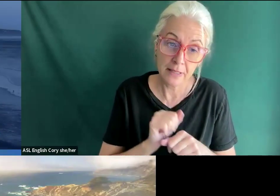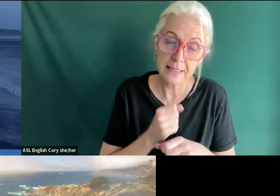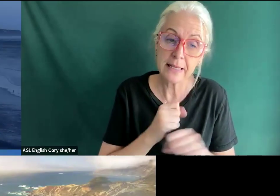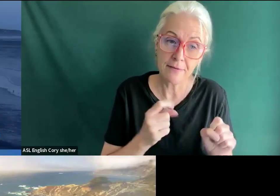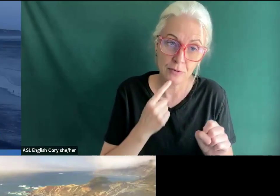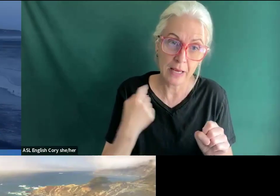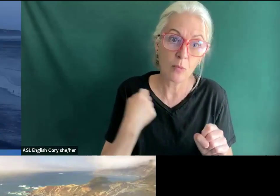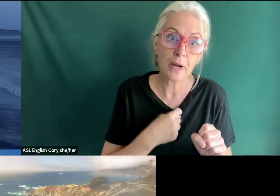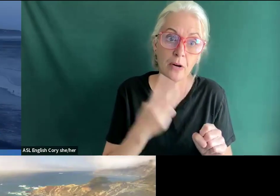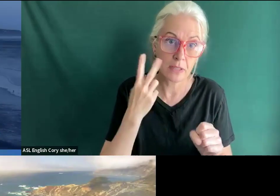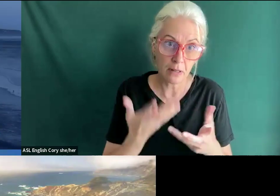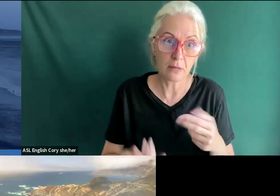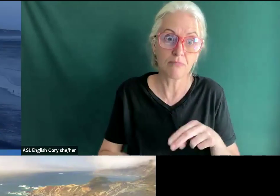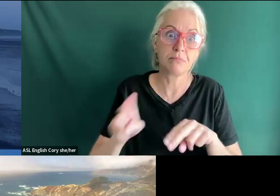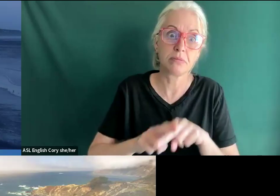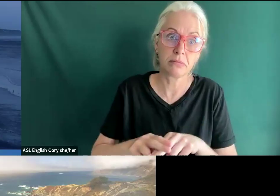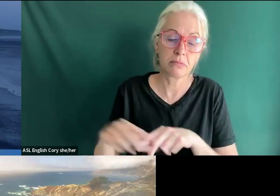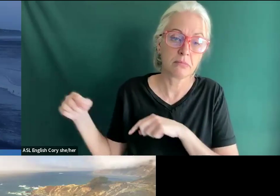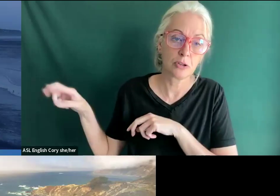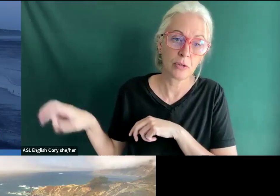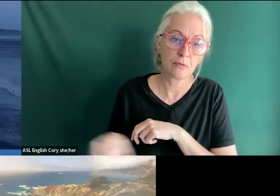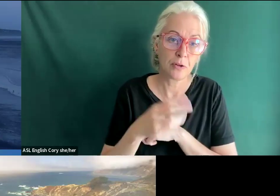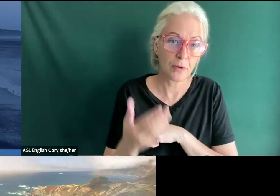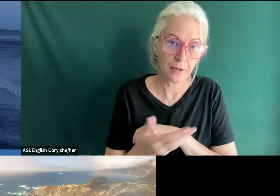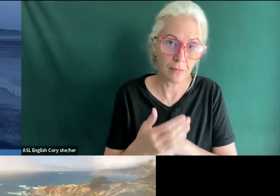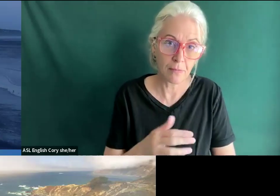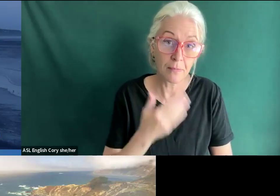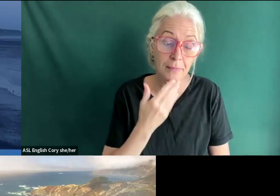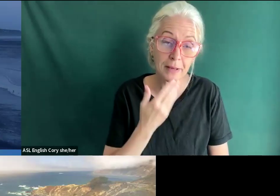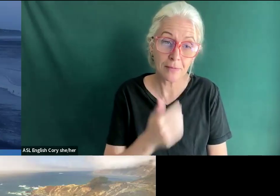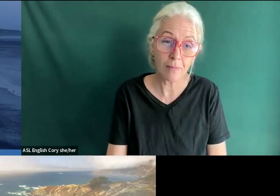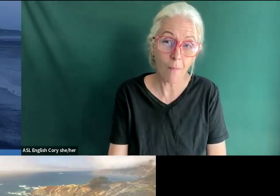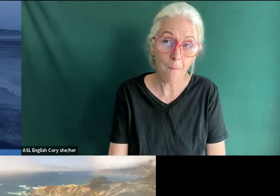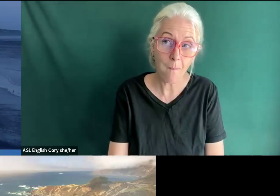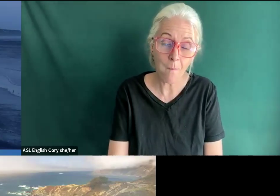we're seeing a lot of those subscribers. Okay, thank you.